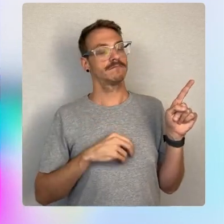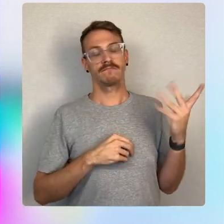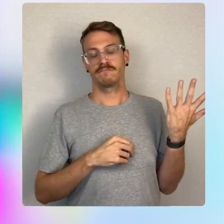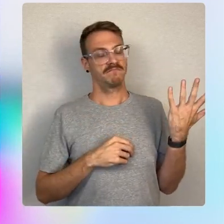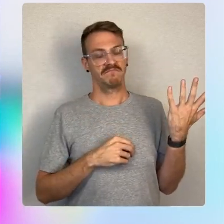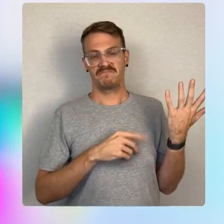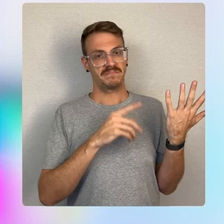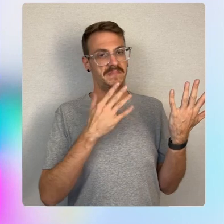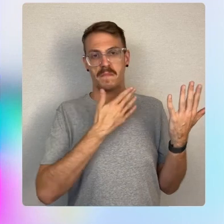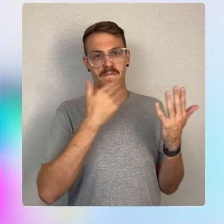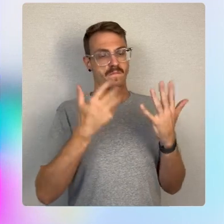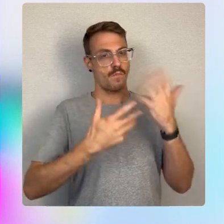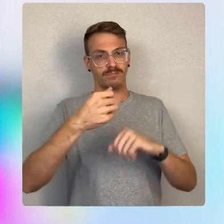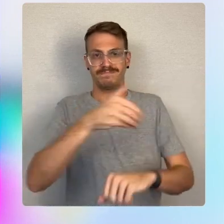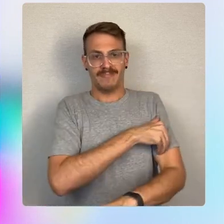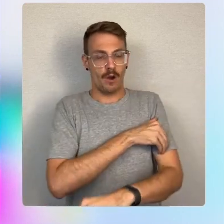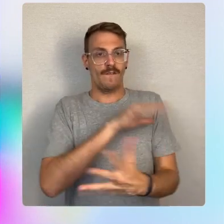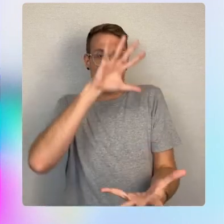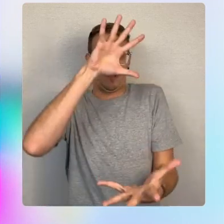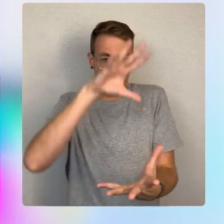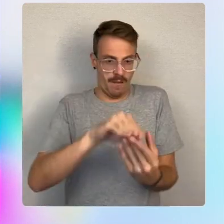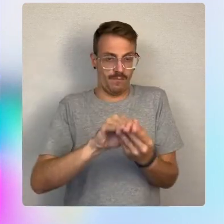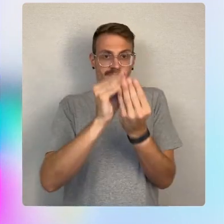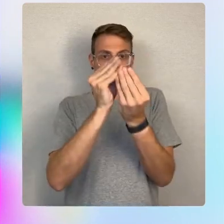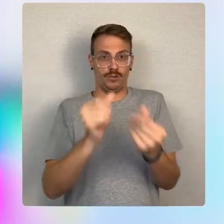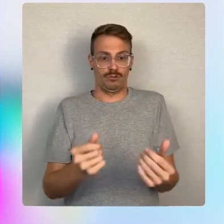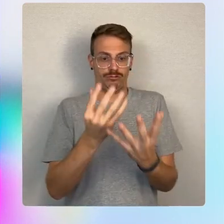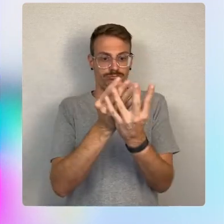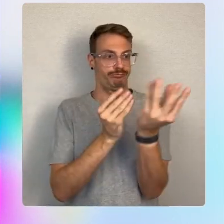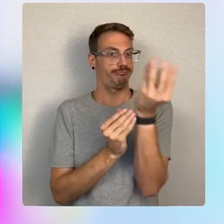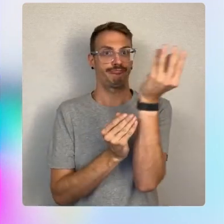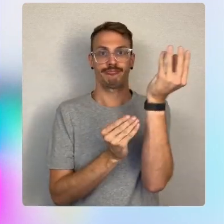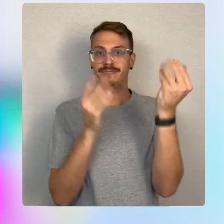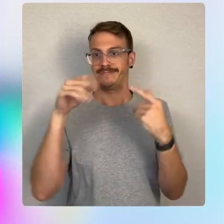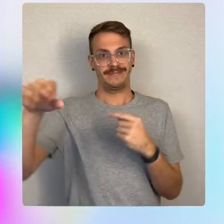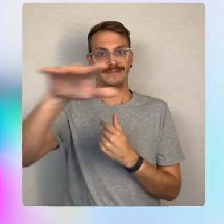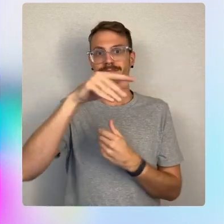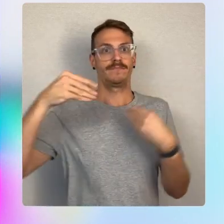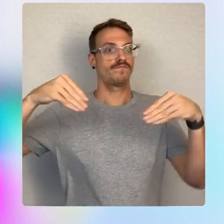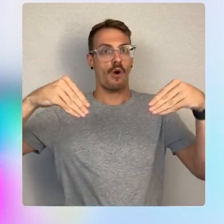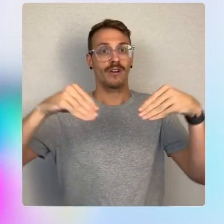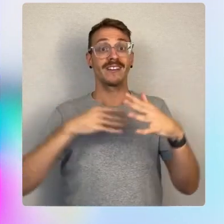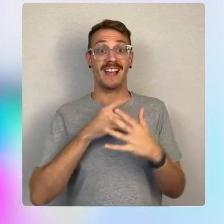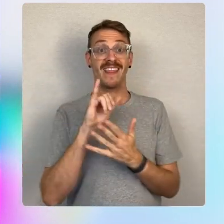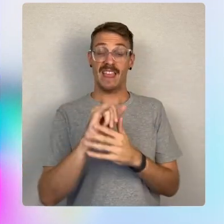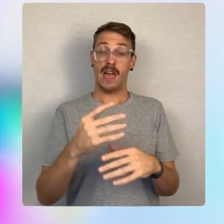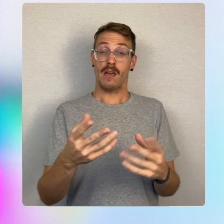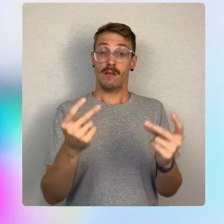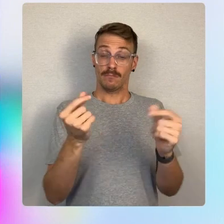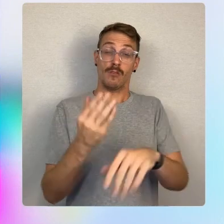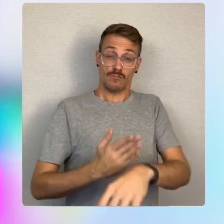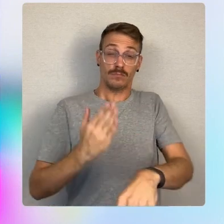the most powerful, comprehensive solution available on the entire market, and the rapid improvements you get